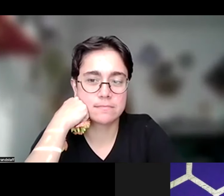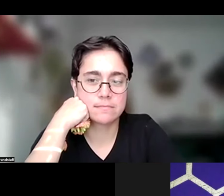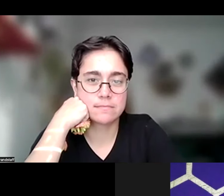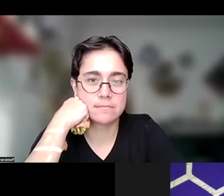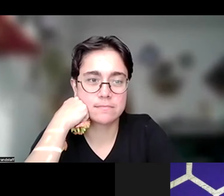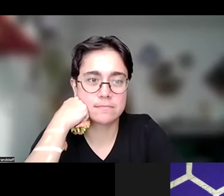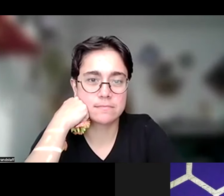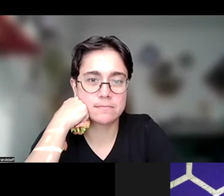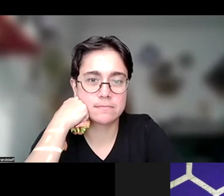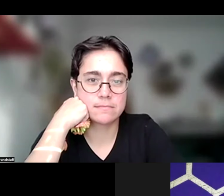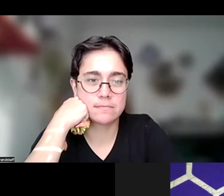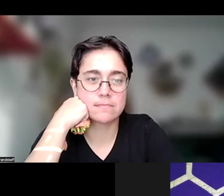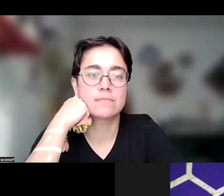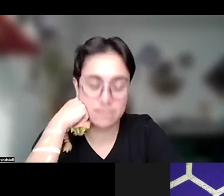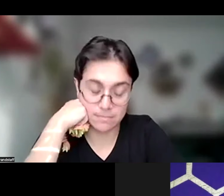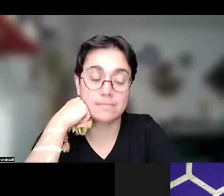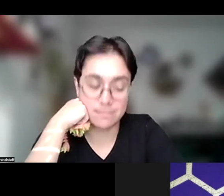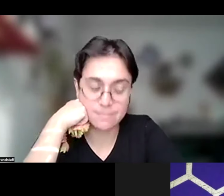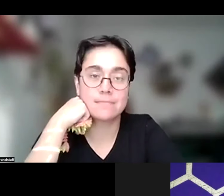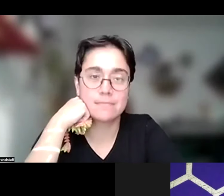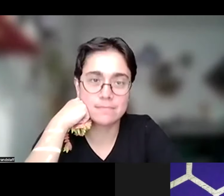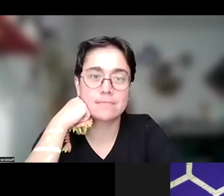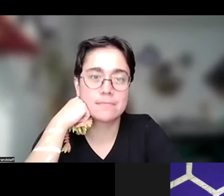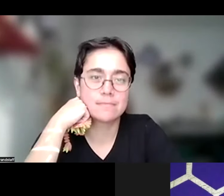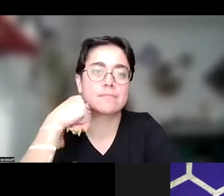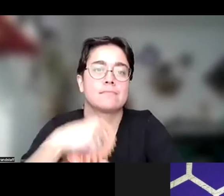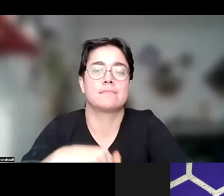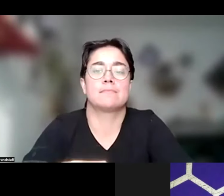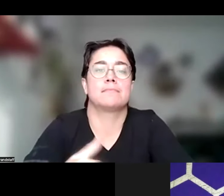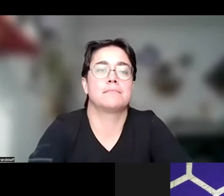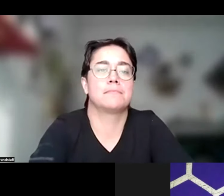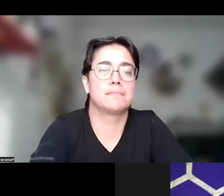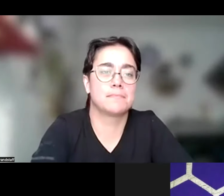and/or easy read. That is holy what they contribute and it is so much to contribute.